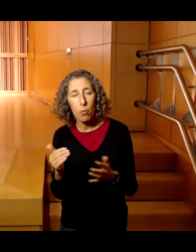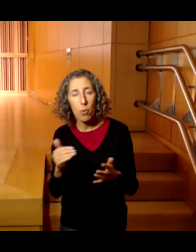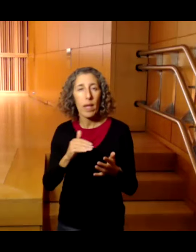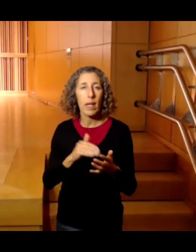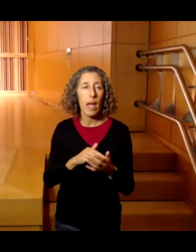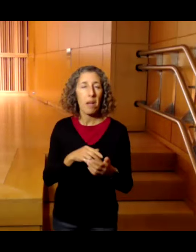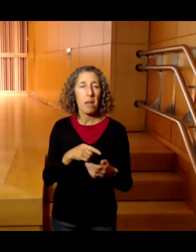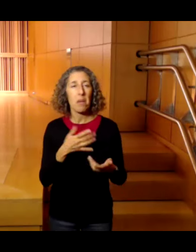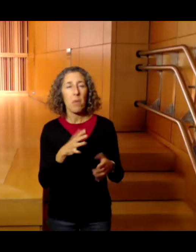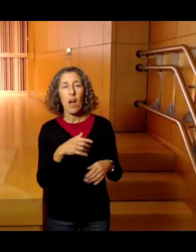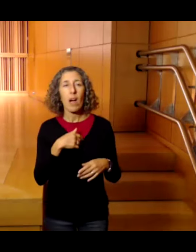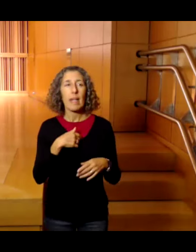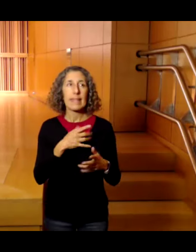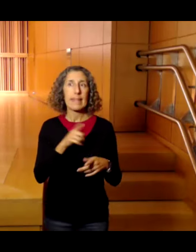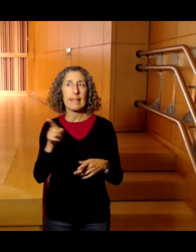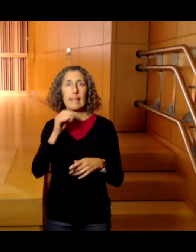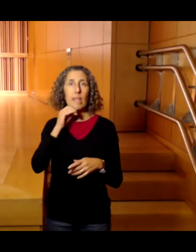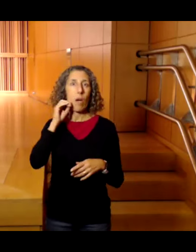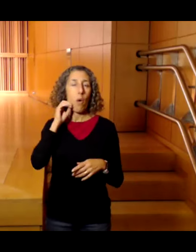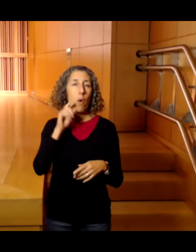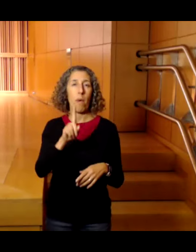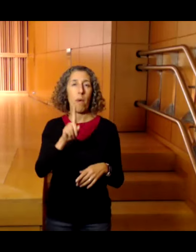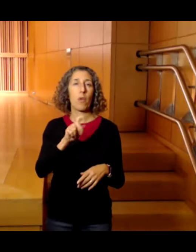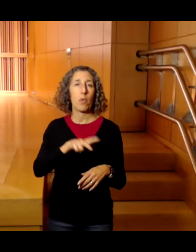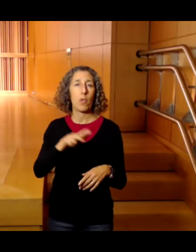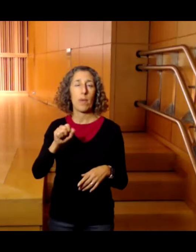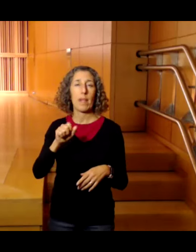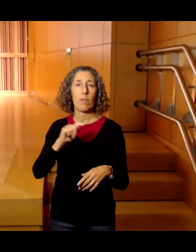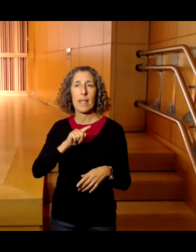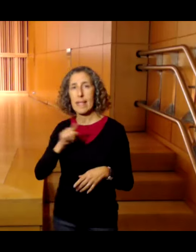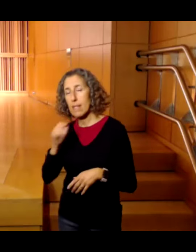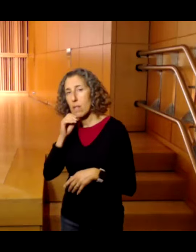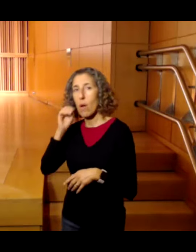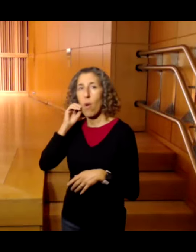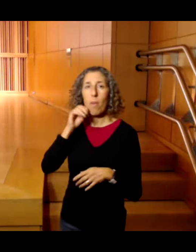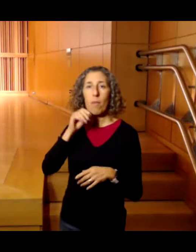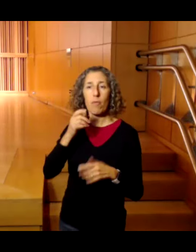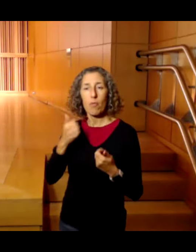at 133rd Street. And still unable to confuse or discourage his hunter.